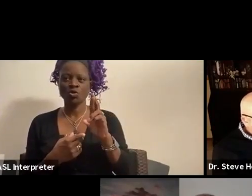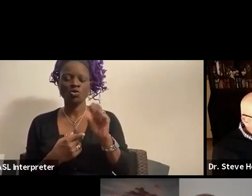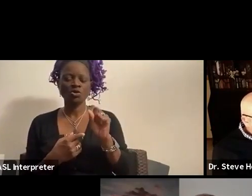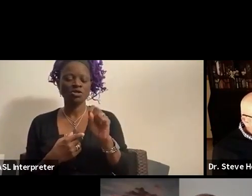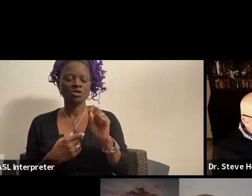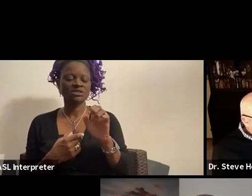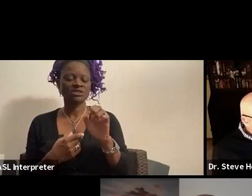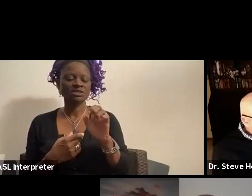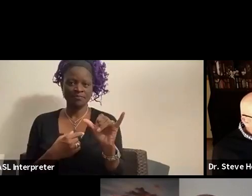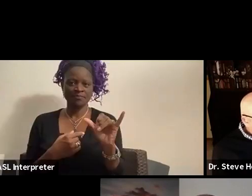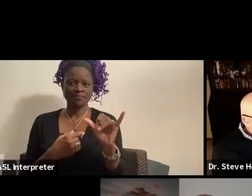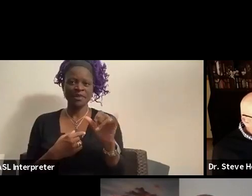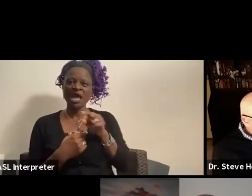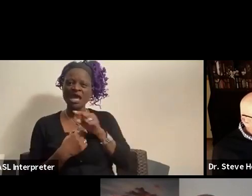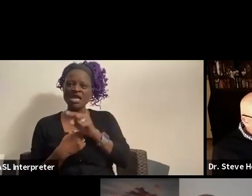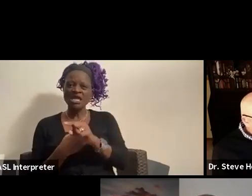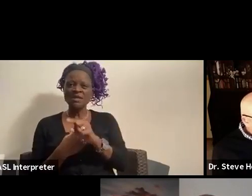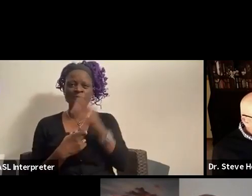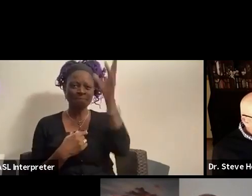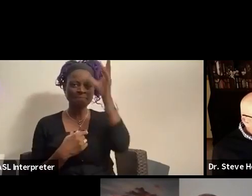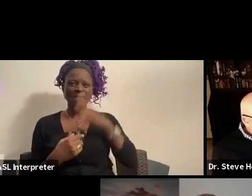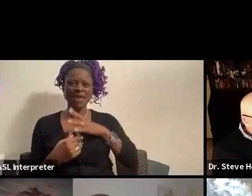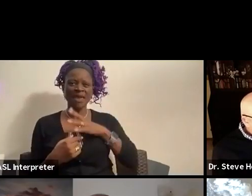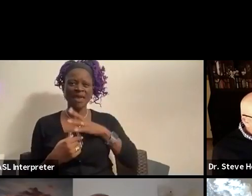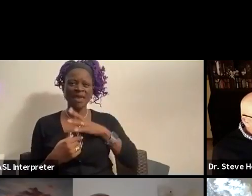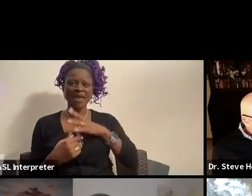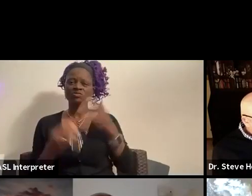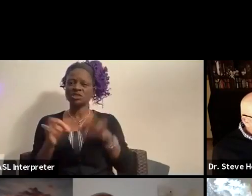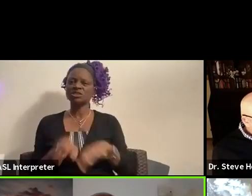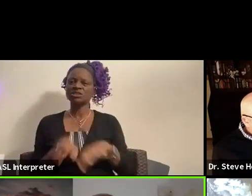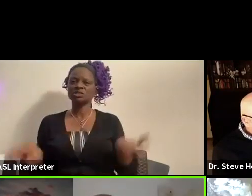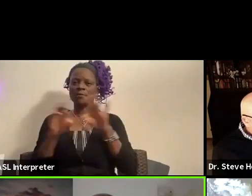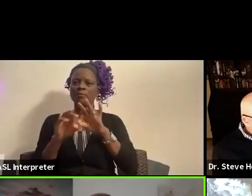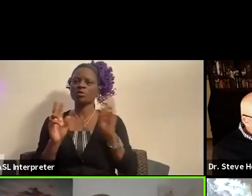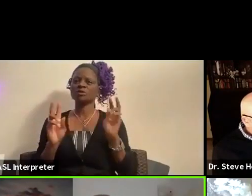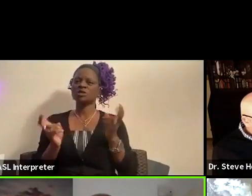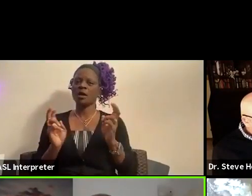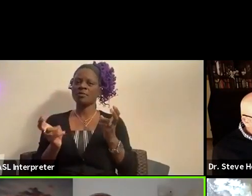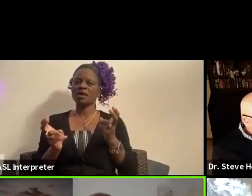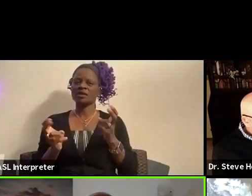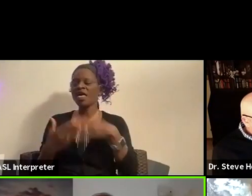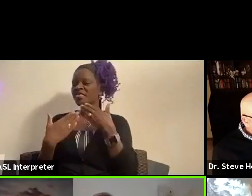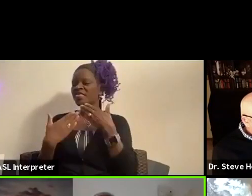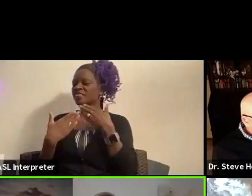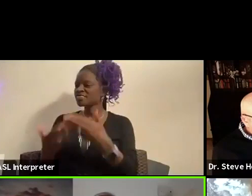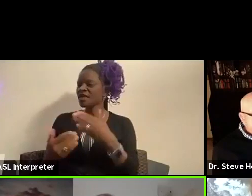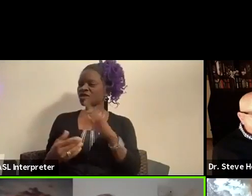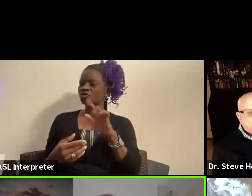his heart as the 3rd District representative. Thank you, Linda. And I'm really glad to be able to join